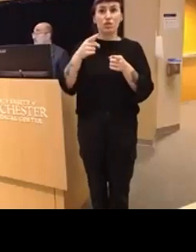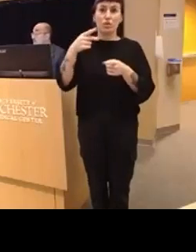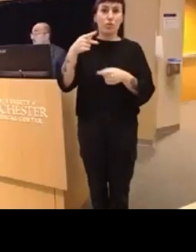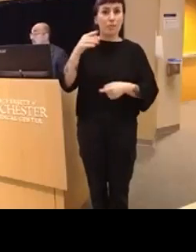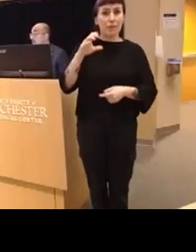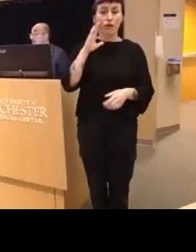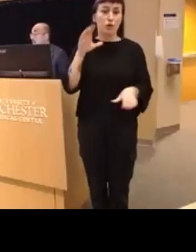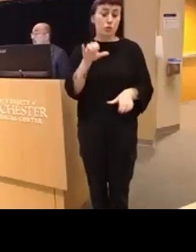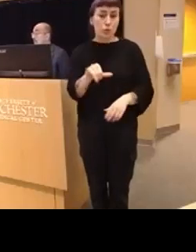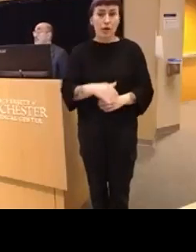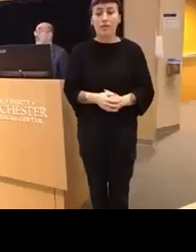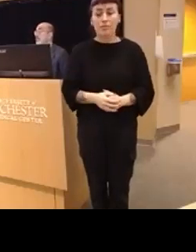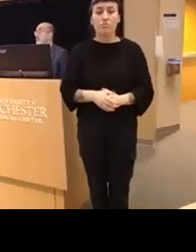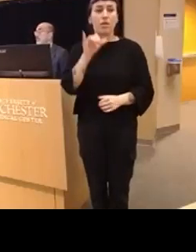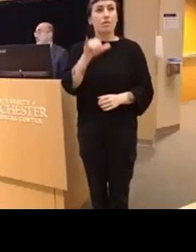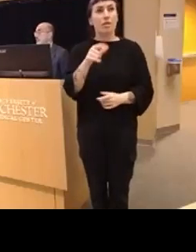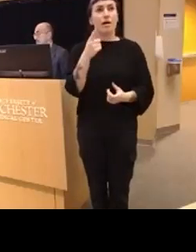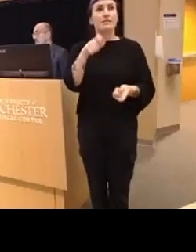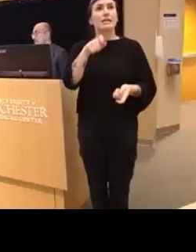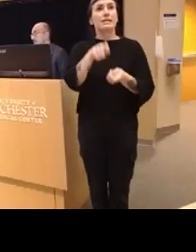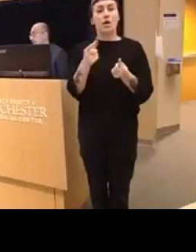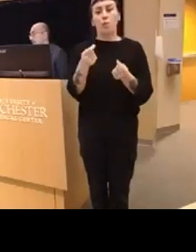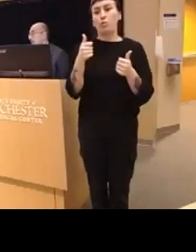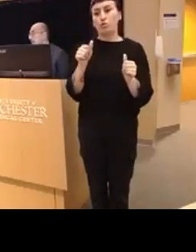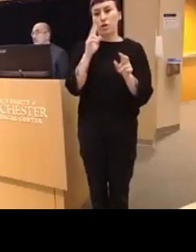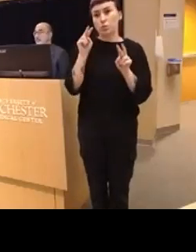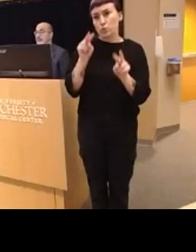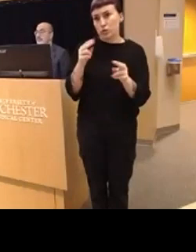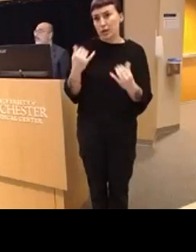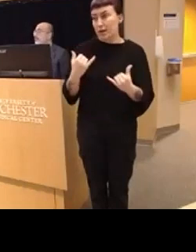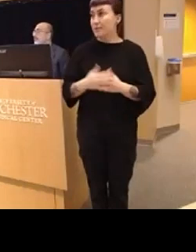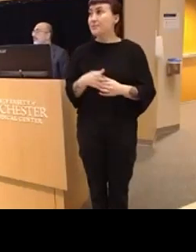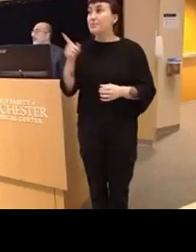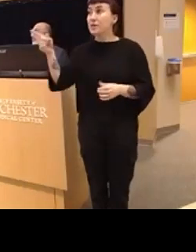to do that so that's exactly what we're trying to look at now yeah we we're trying to look at